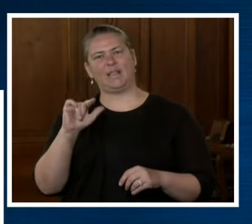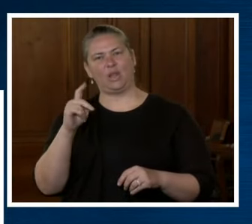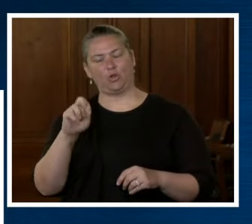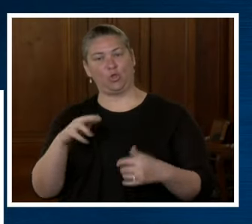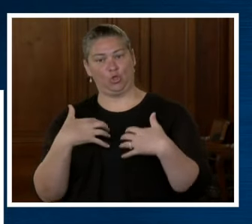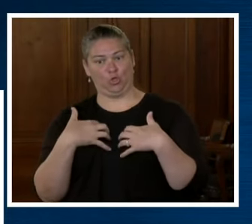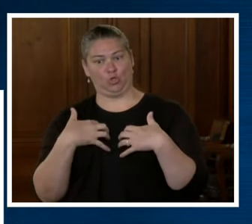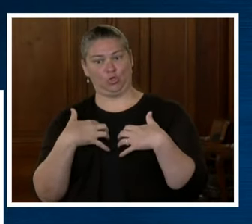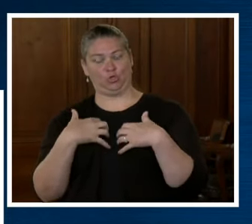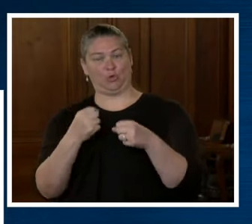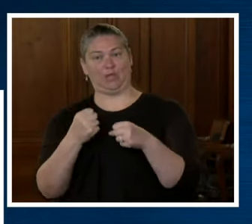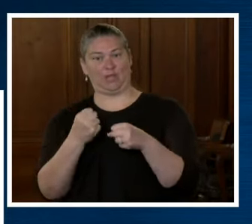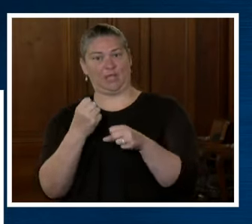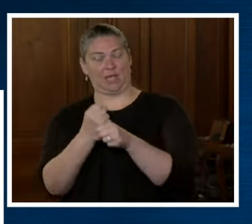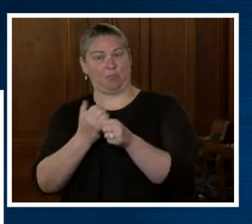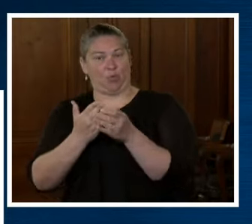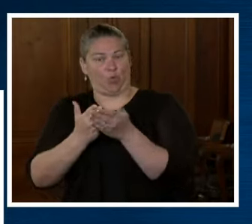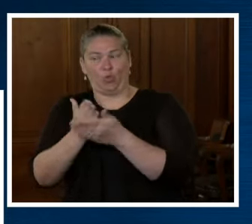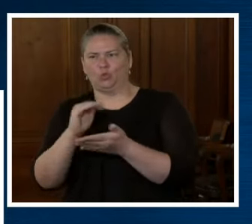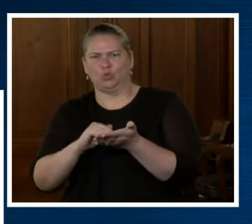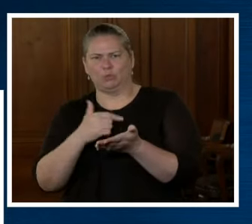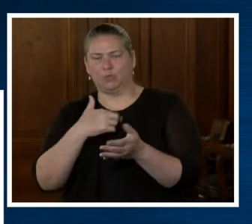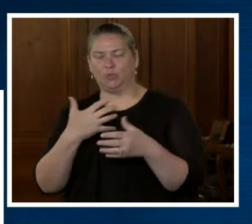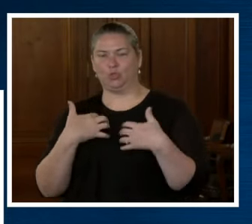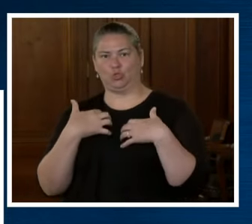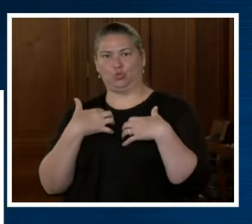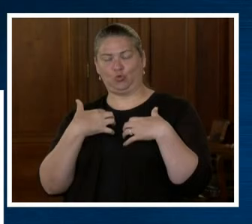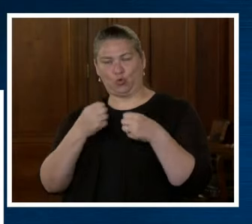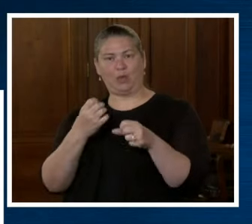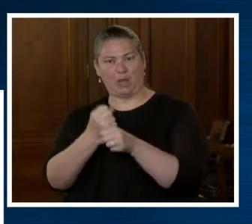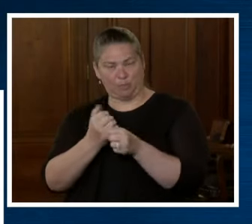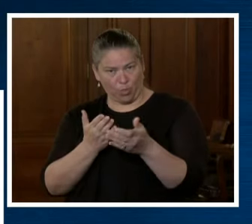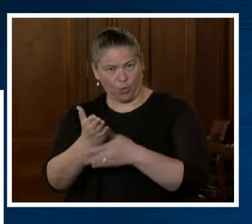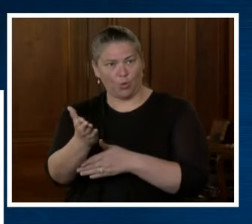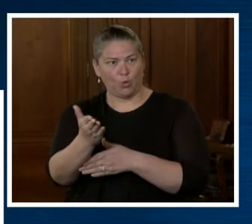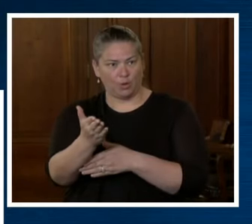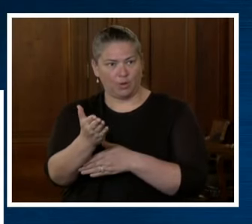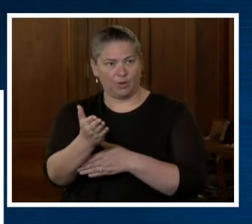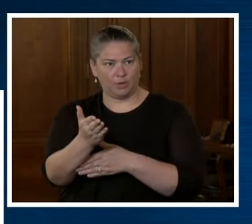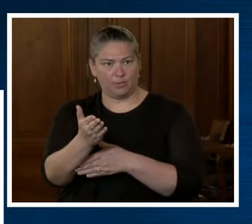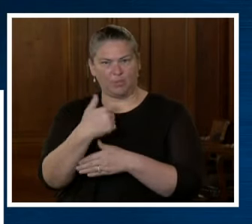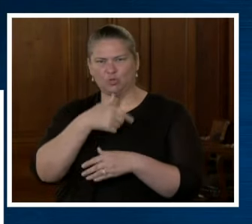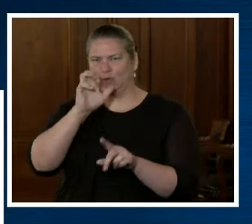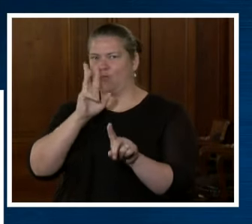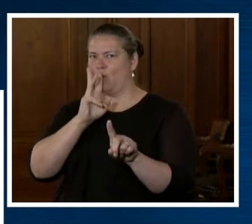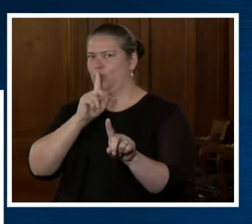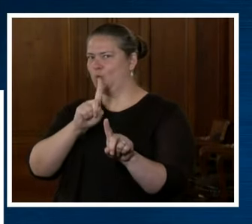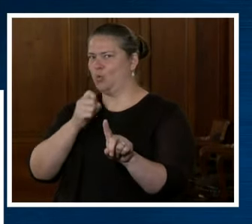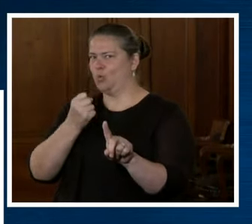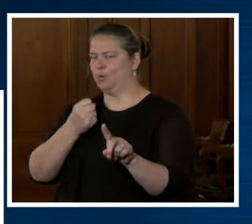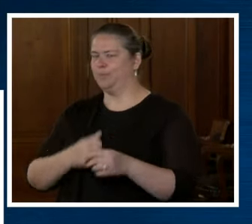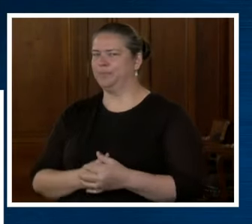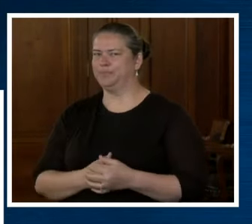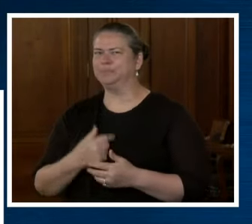GET HER RESPIRATORY TECH DEGREE AFTER SEEING THIS NEED AND HER DESIRE TO HELP KENTUCKIANS. THANK YOU FOR YOUR STRENGTH,